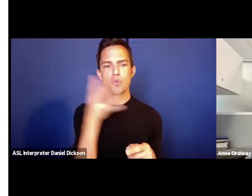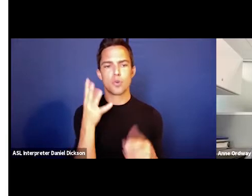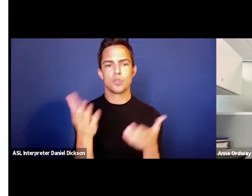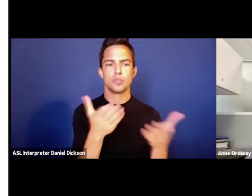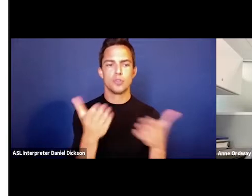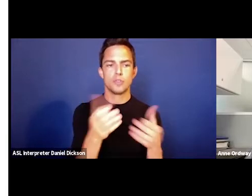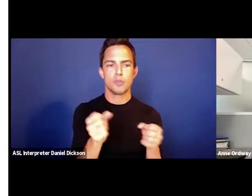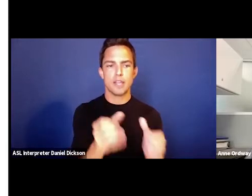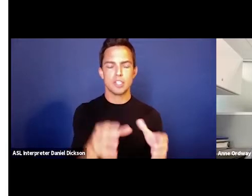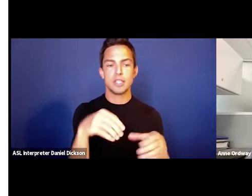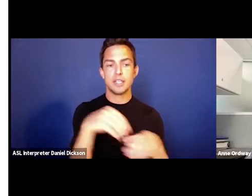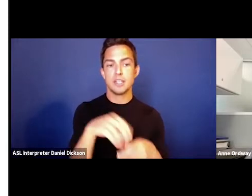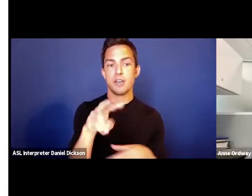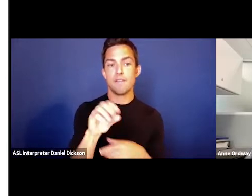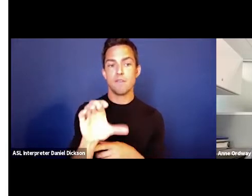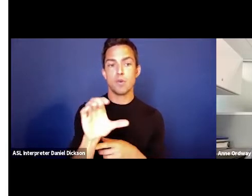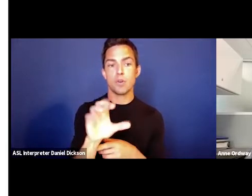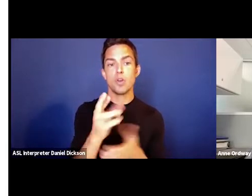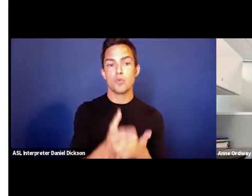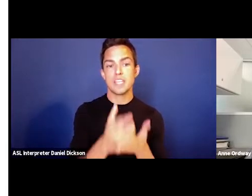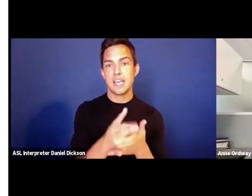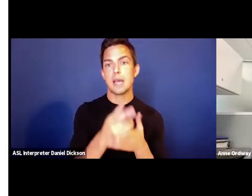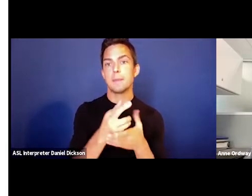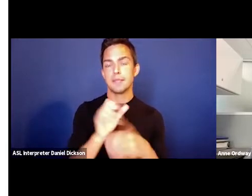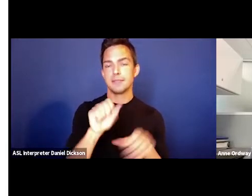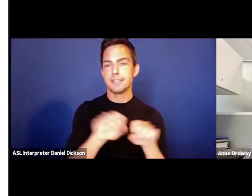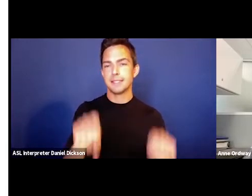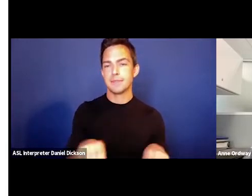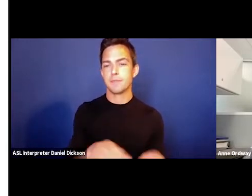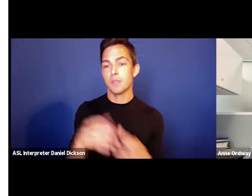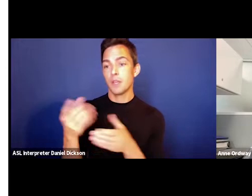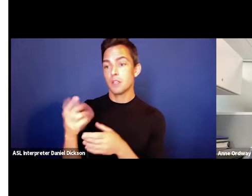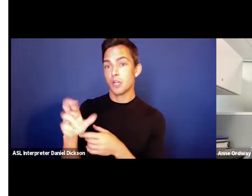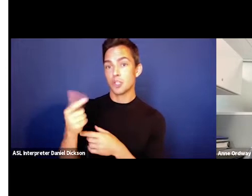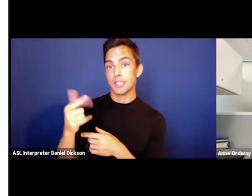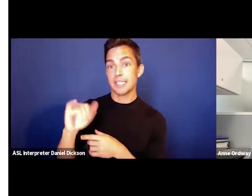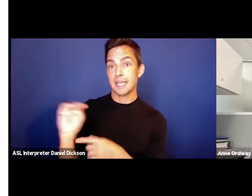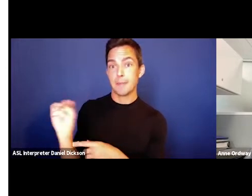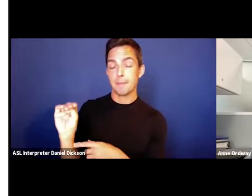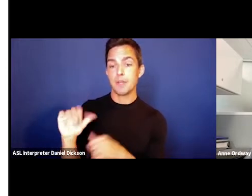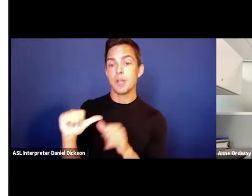the vocational rehabilitation system. Dr. Gimm is an Associate Professor in the Department of